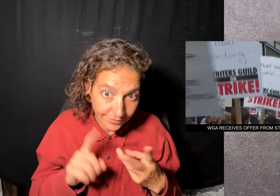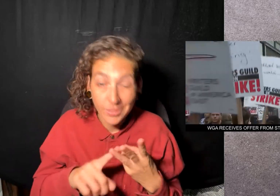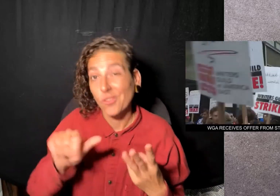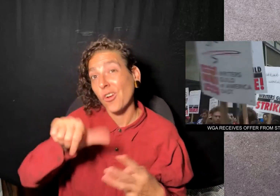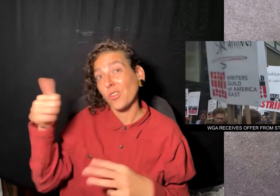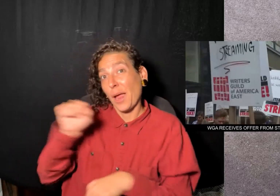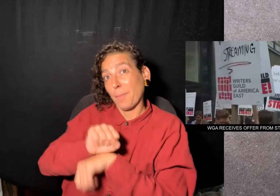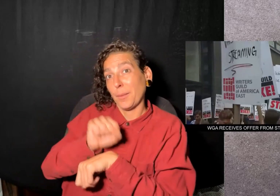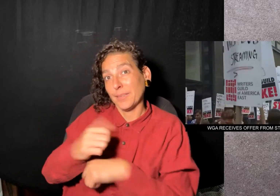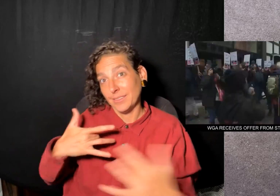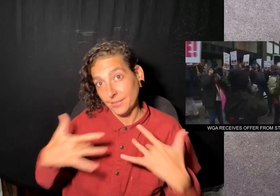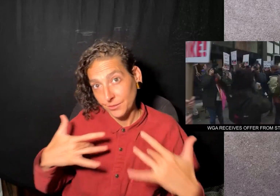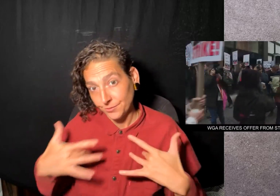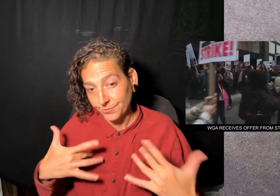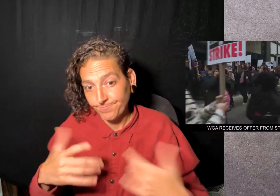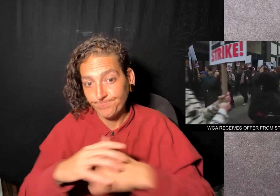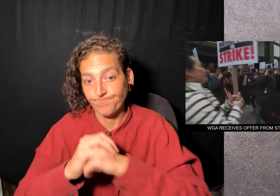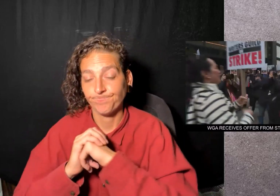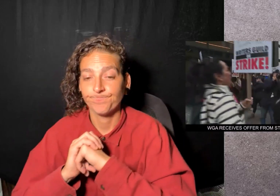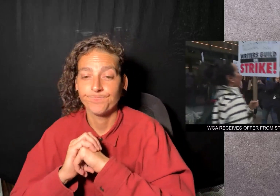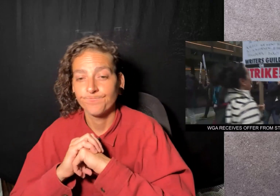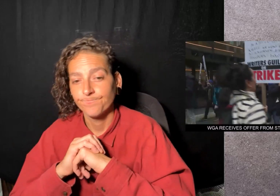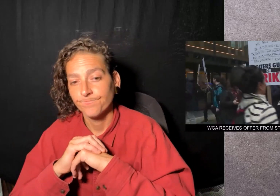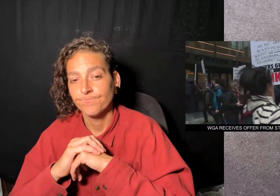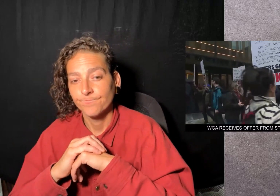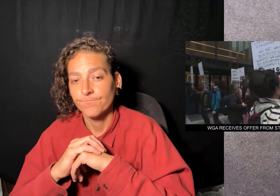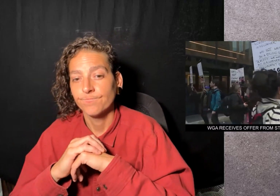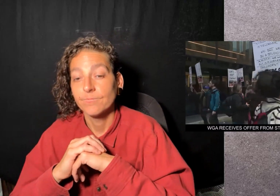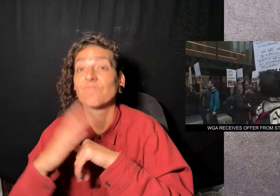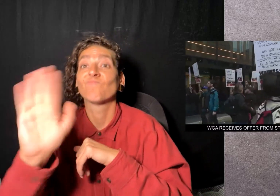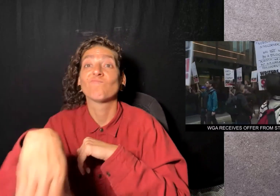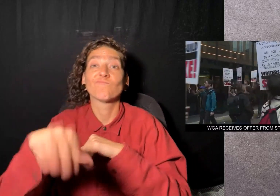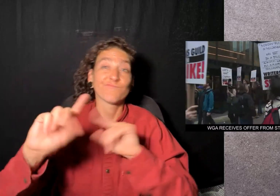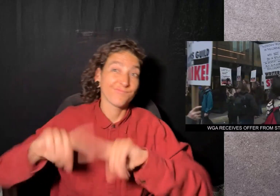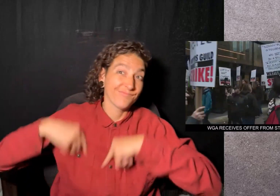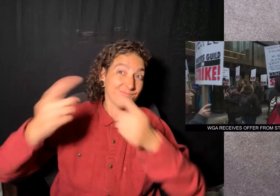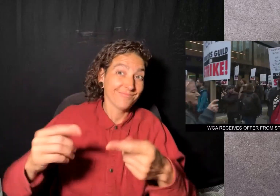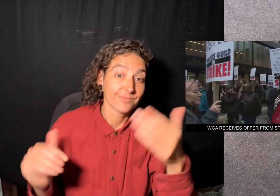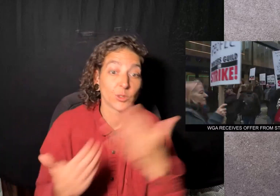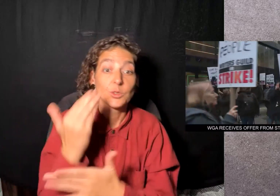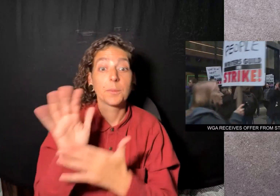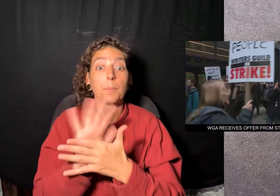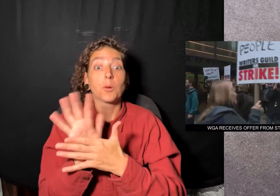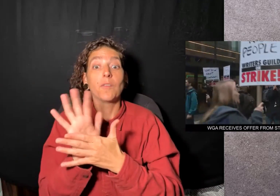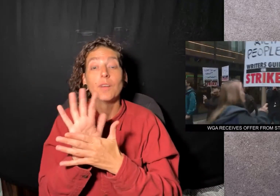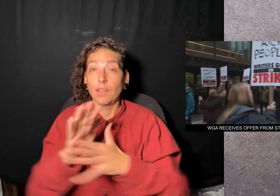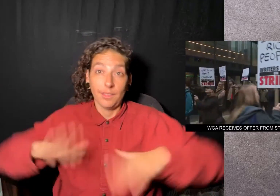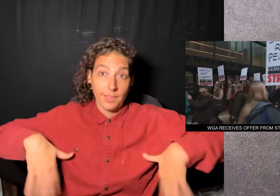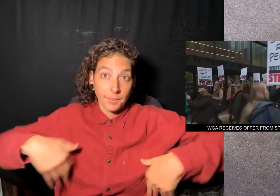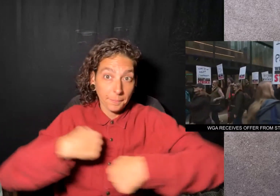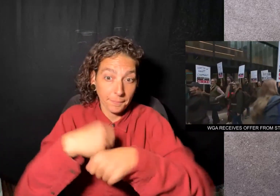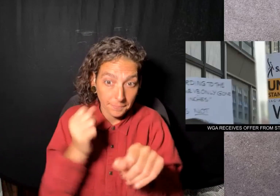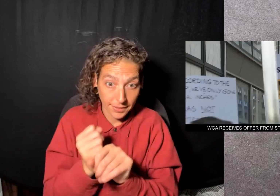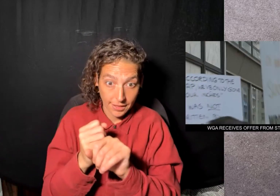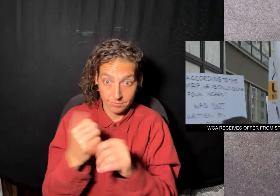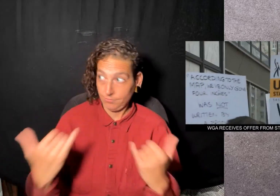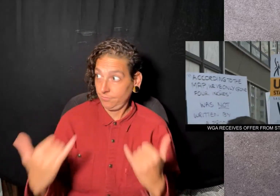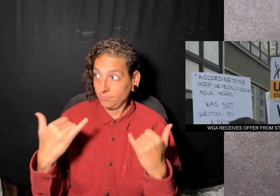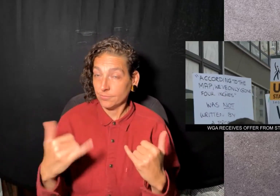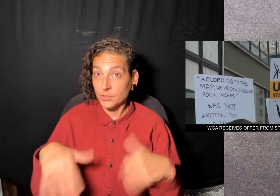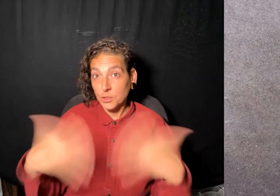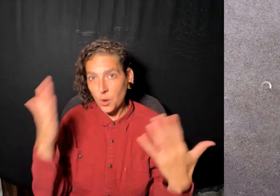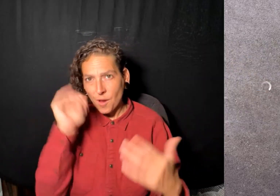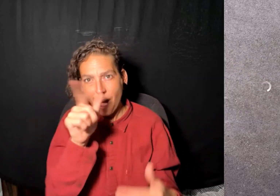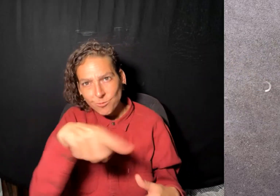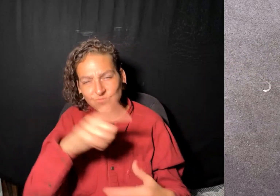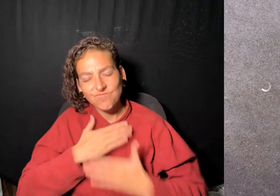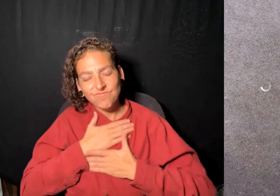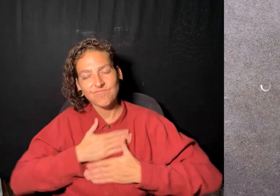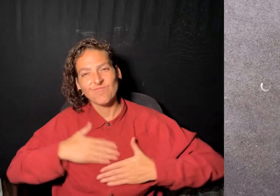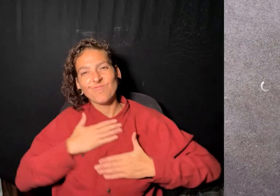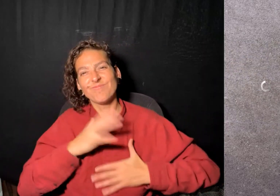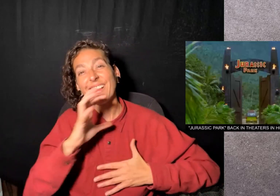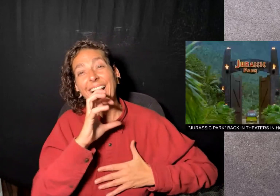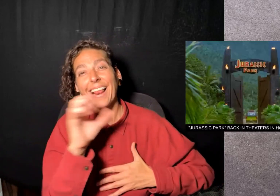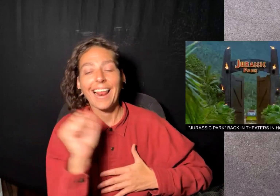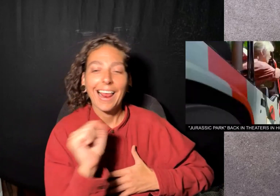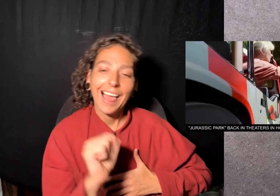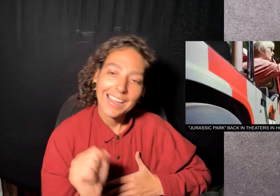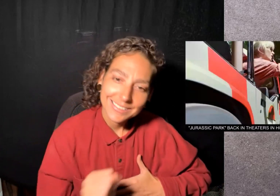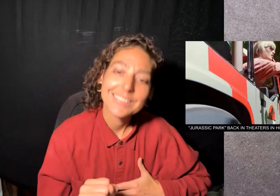and other employment concerns since new movies are not being made now why not enjoy an old